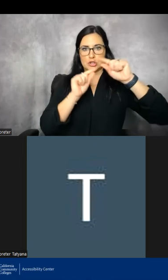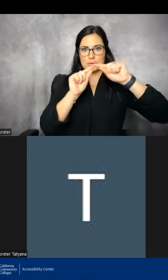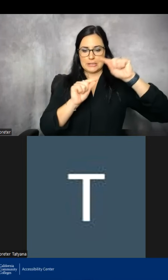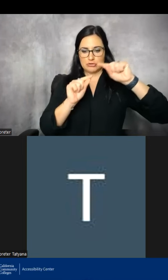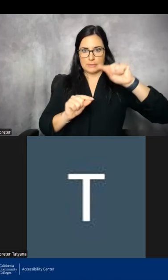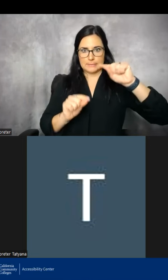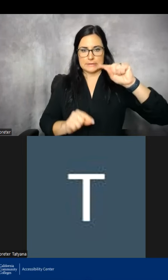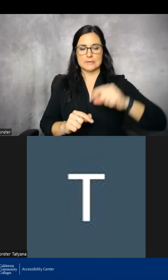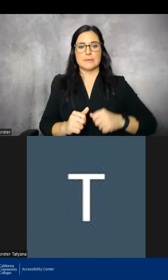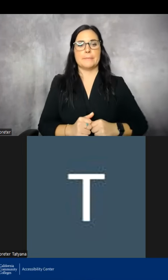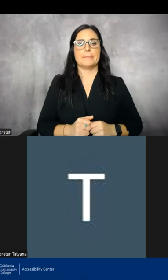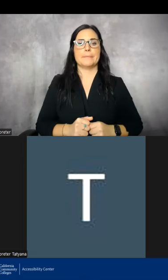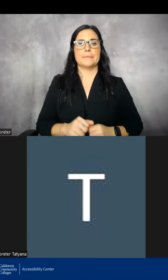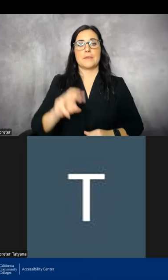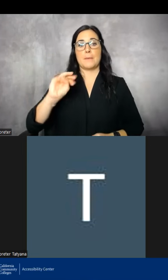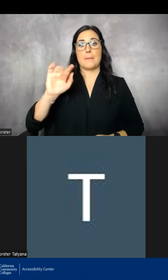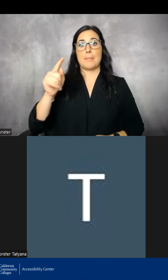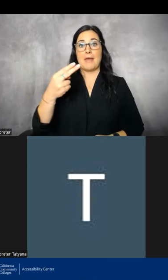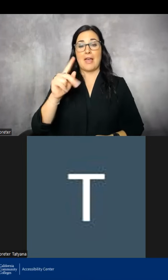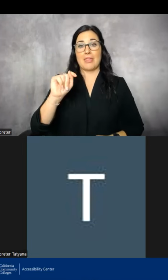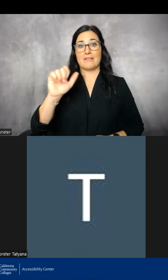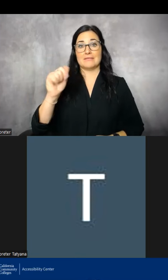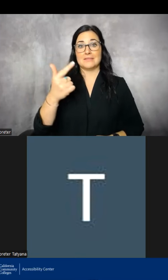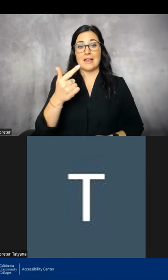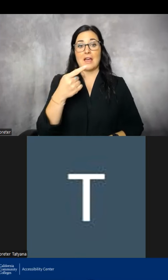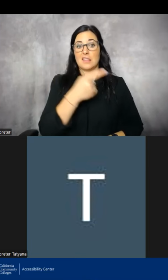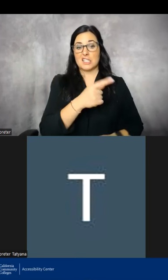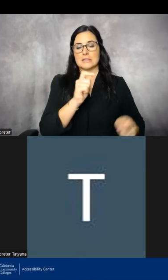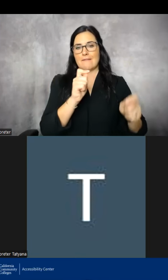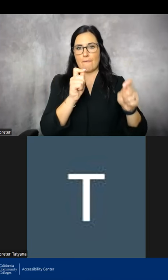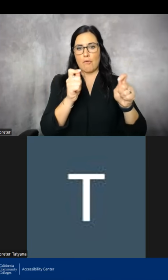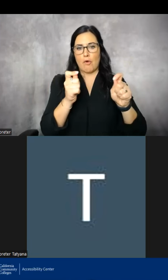Math, tagging for math is evolving, but not there yet.